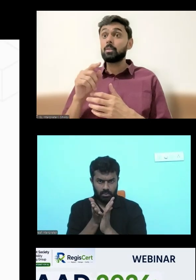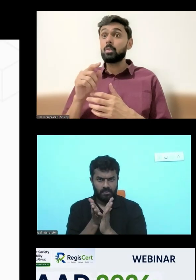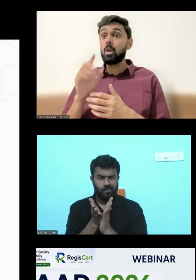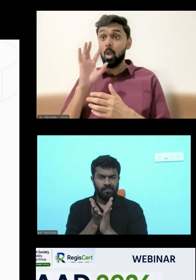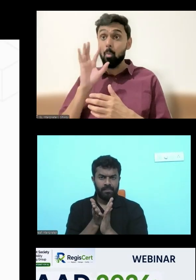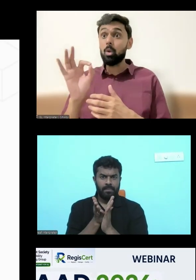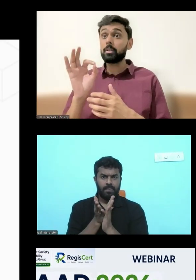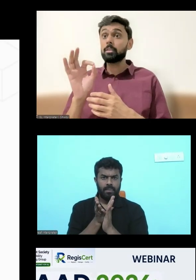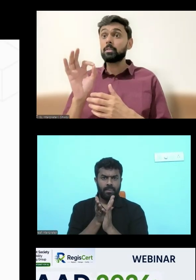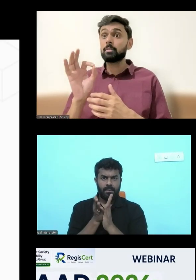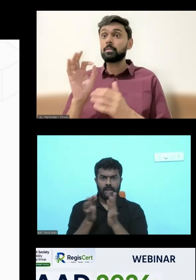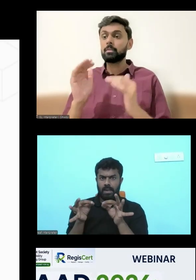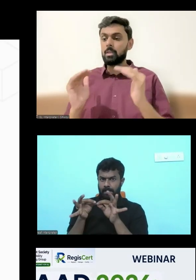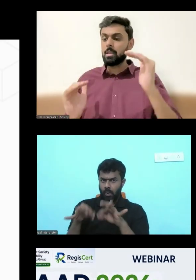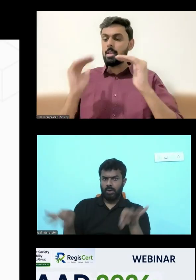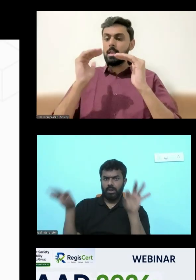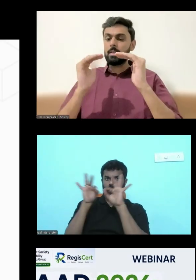And third is the multiple pathways.